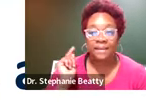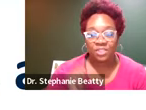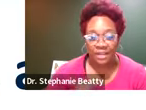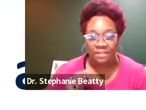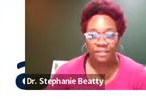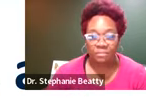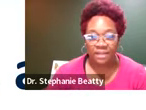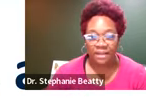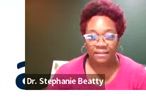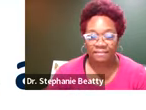it can change the meaning.